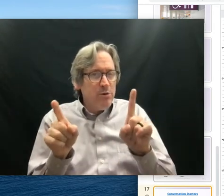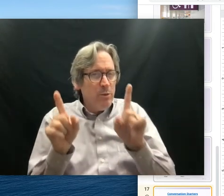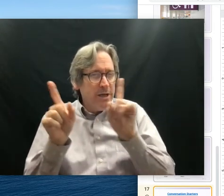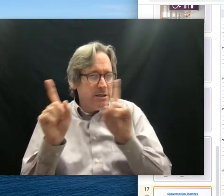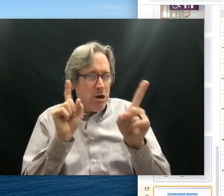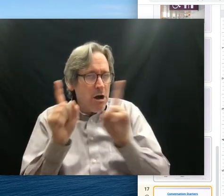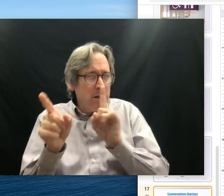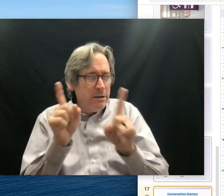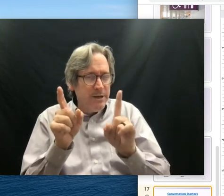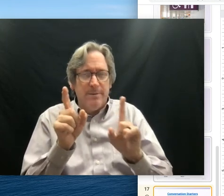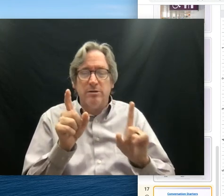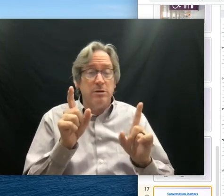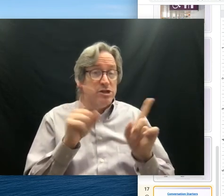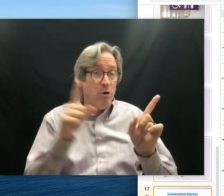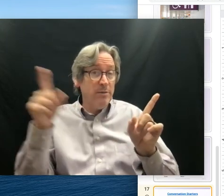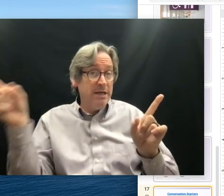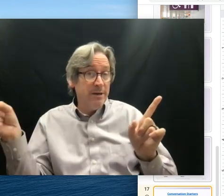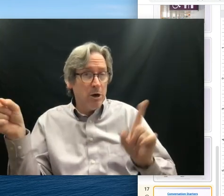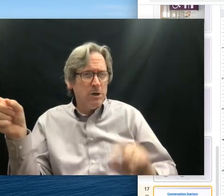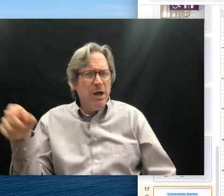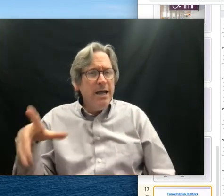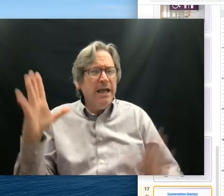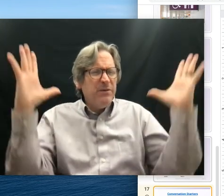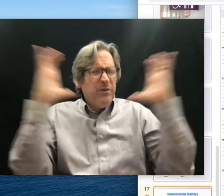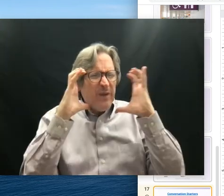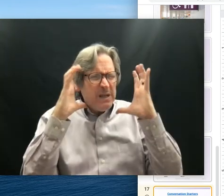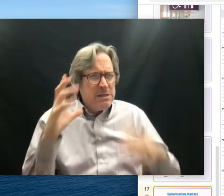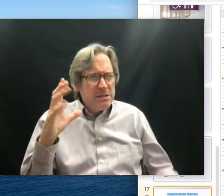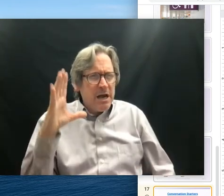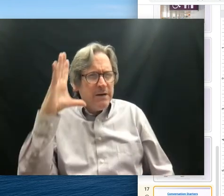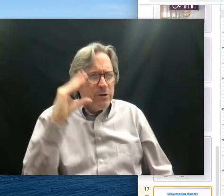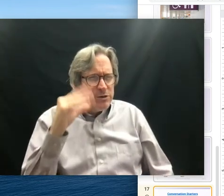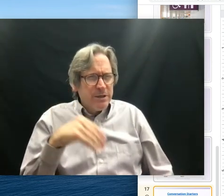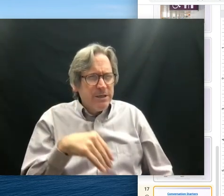we can talk a little bit about small medium and large if the face is kind of constricted